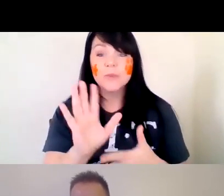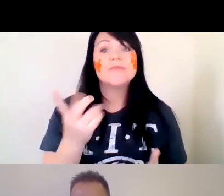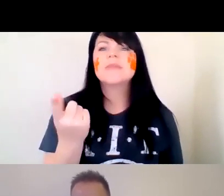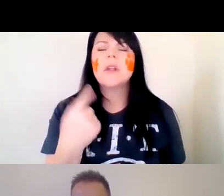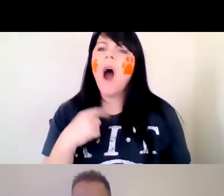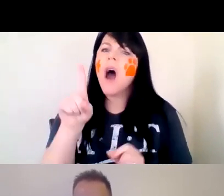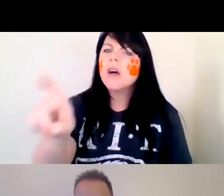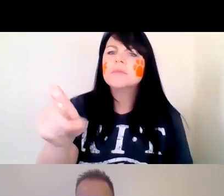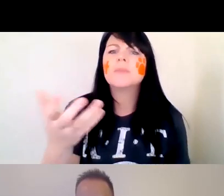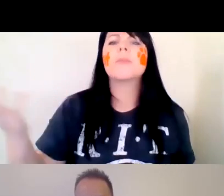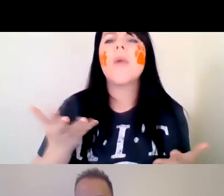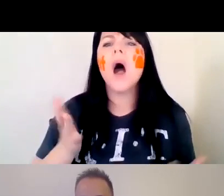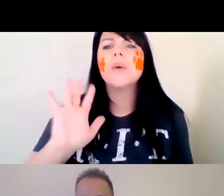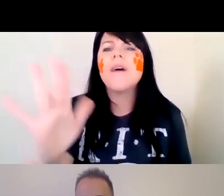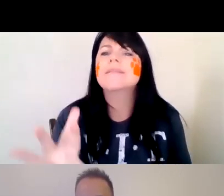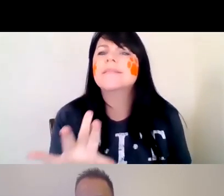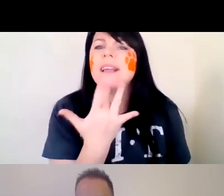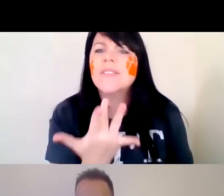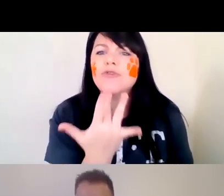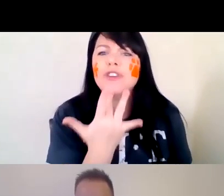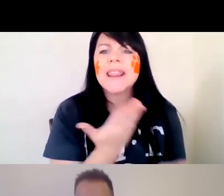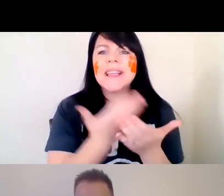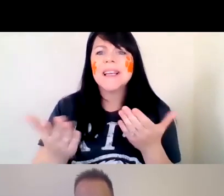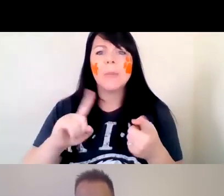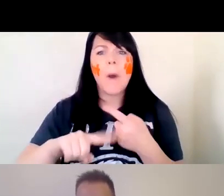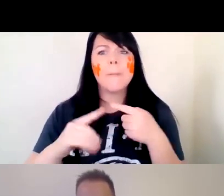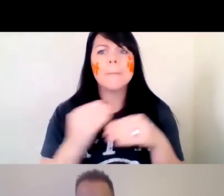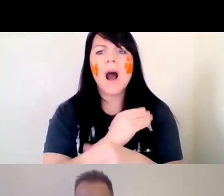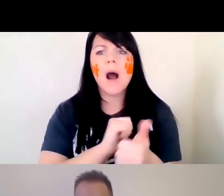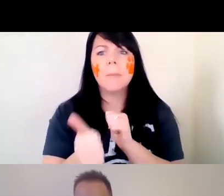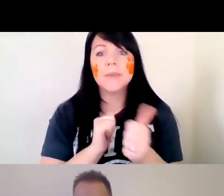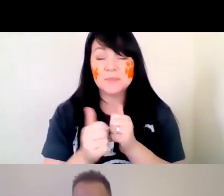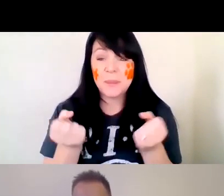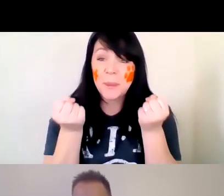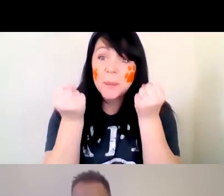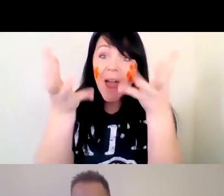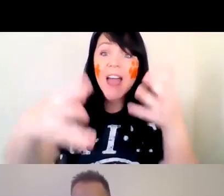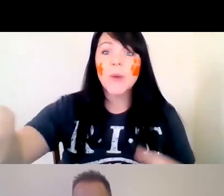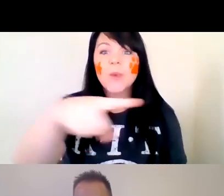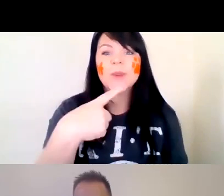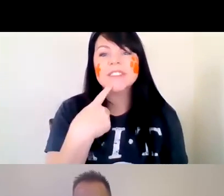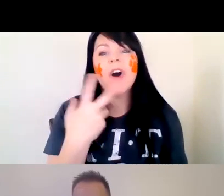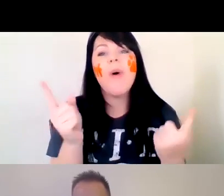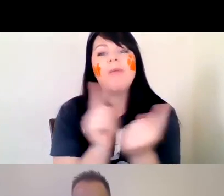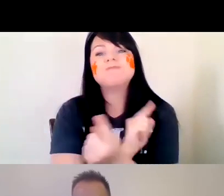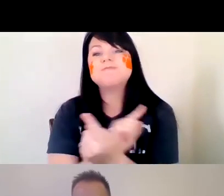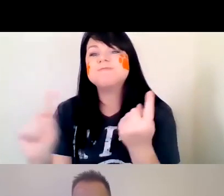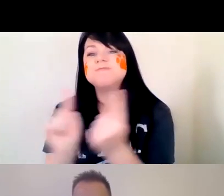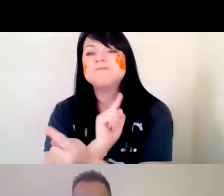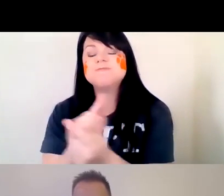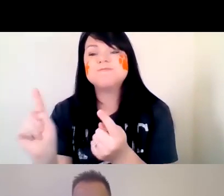And I asked what your favorite thing about the Math Competition was. Many of you said getting to meet other students.